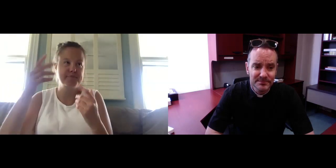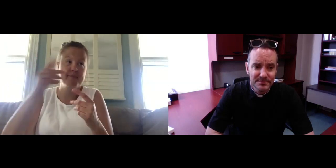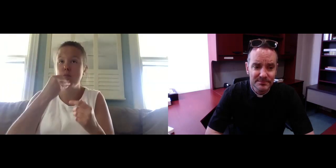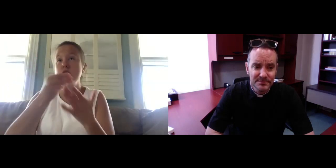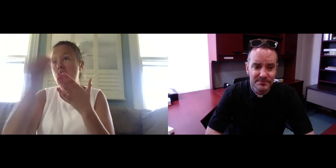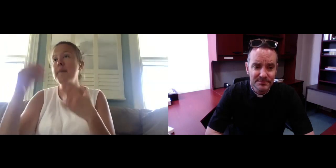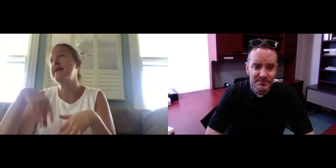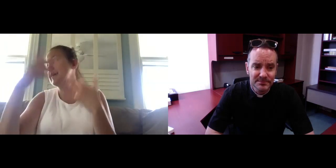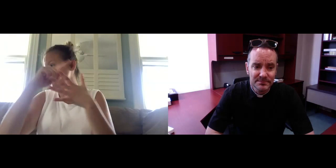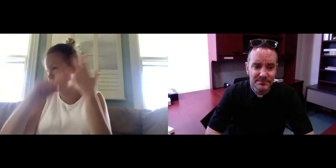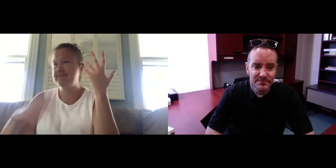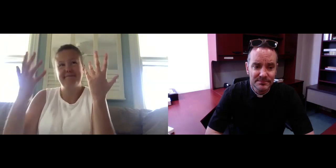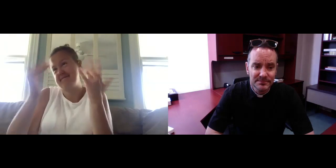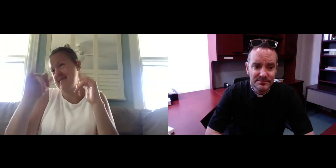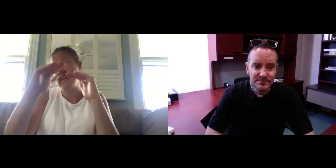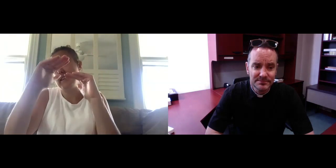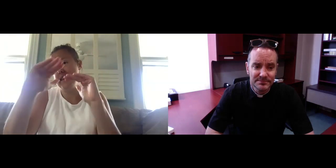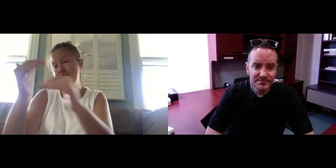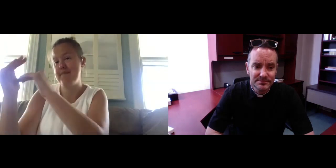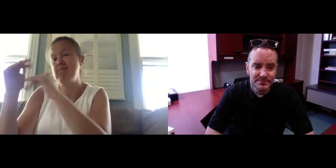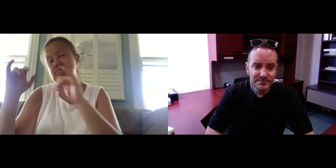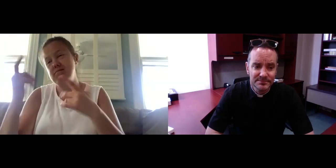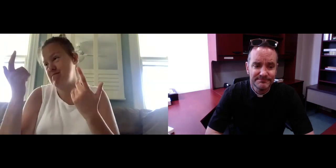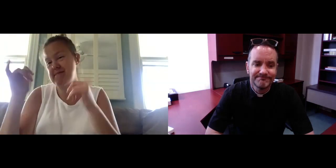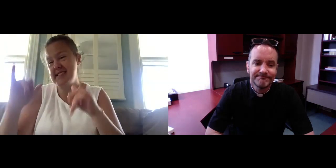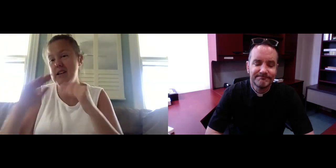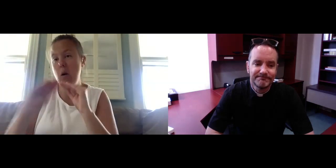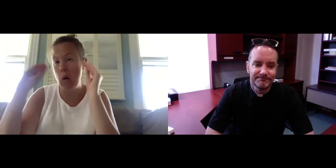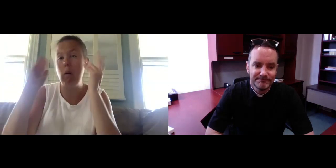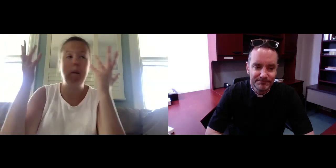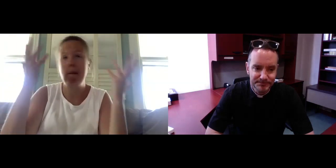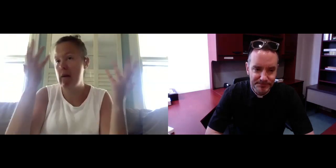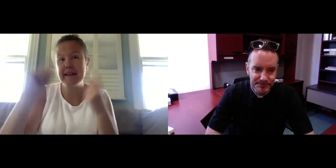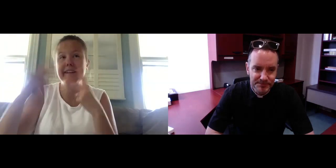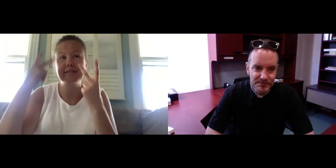us right now. We can't go shopping, and we just don't